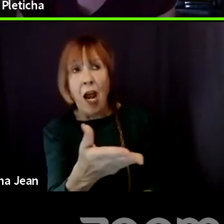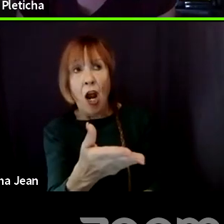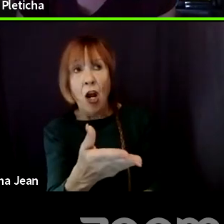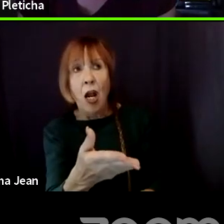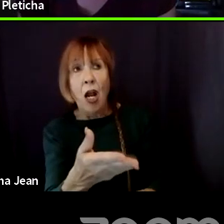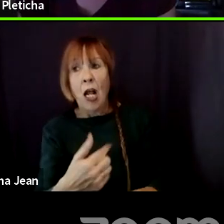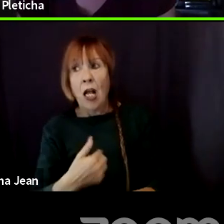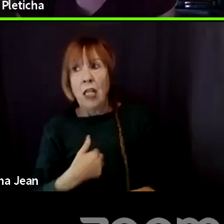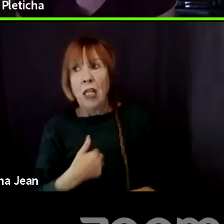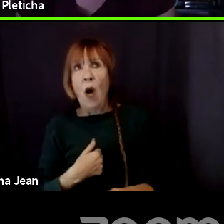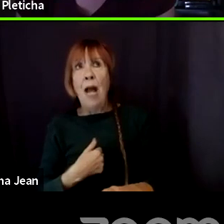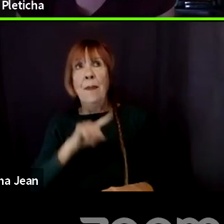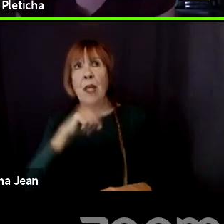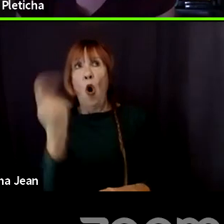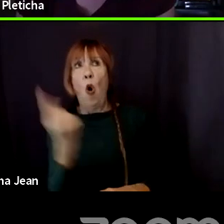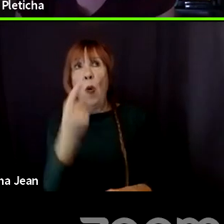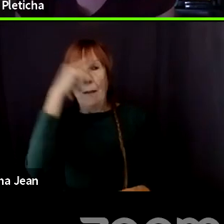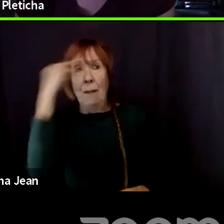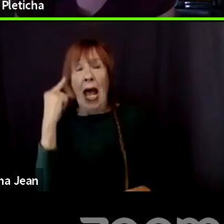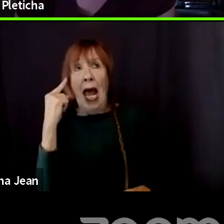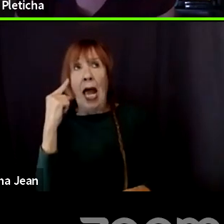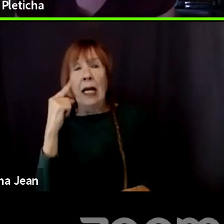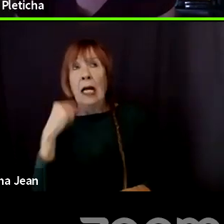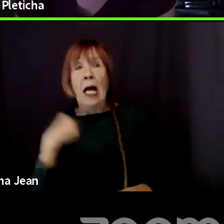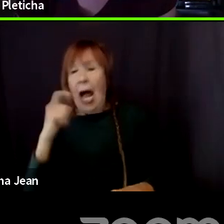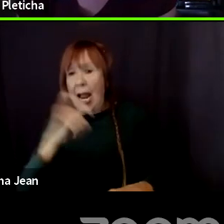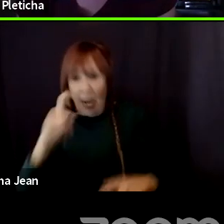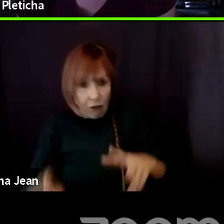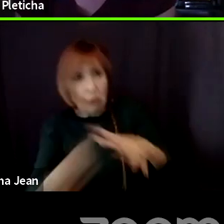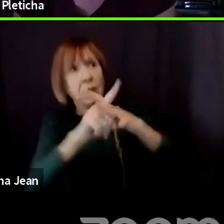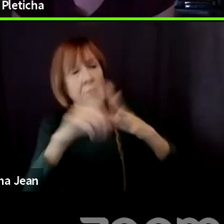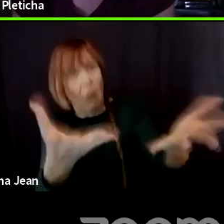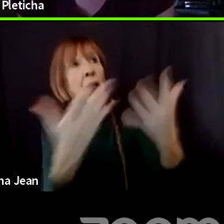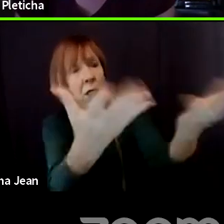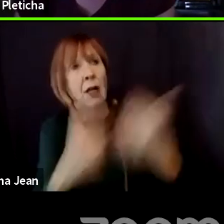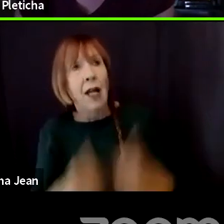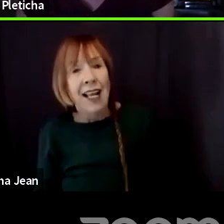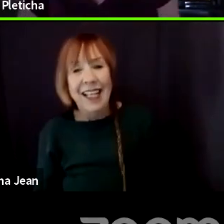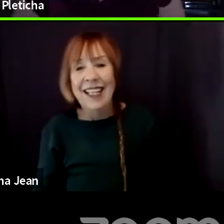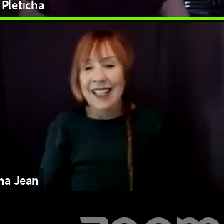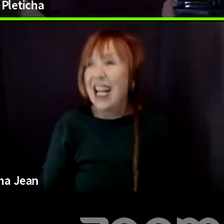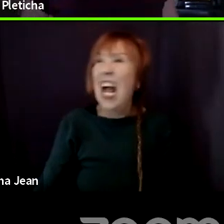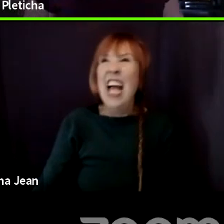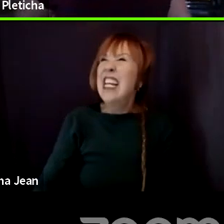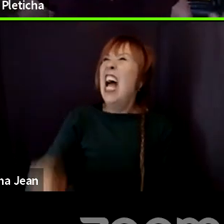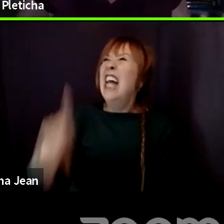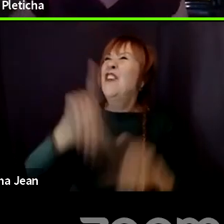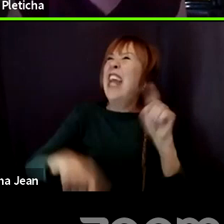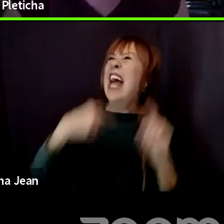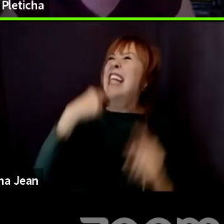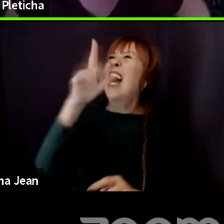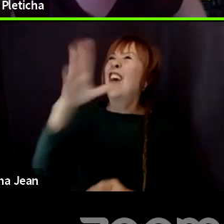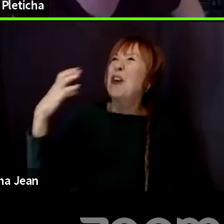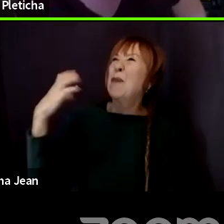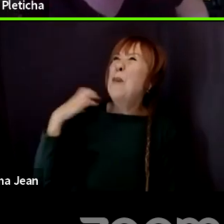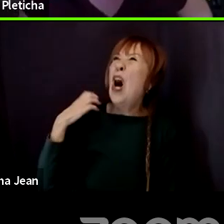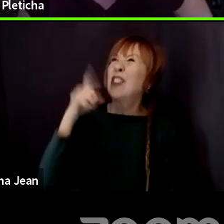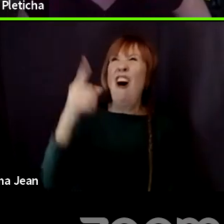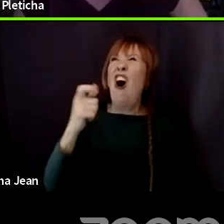'cause that you don't want to tell your boss their race is like it's like I told you, (mumbles).